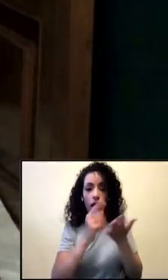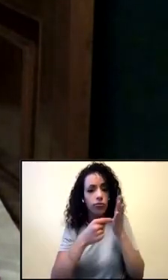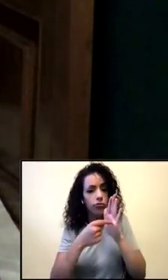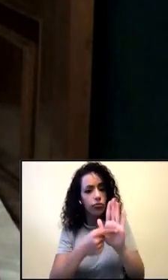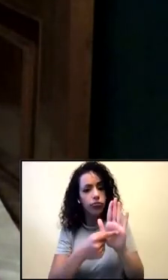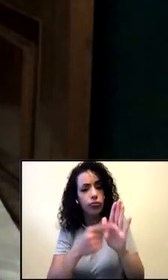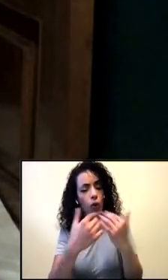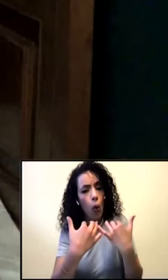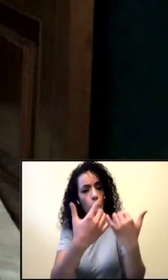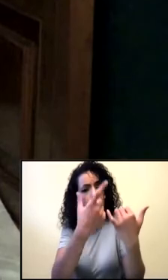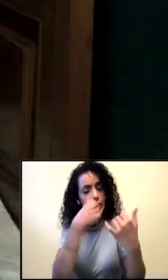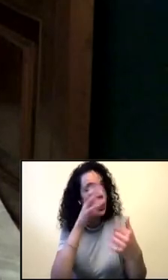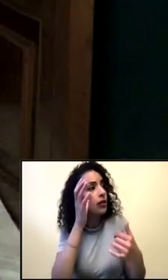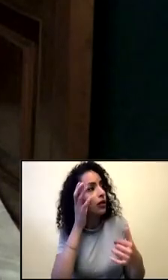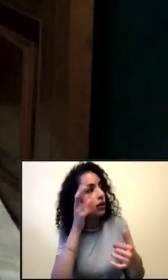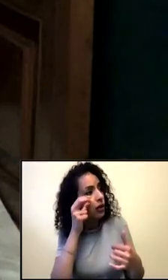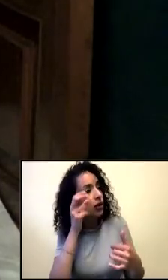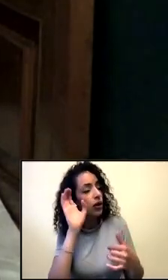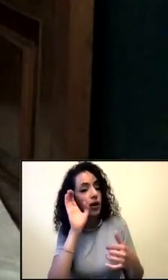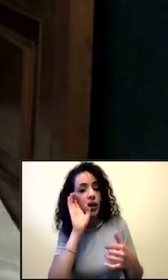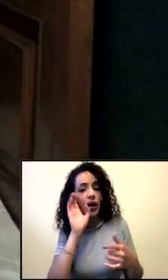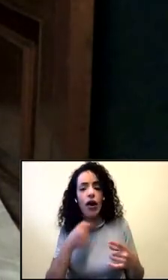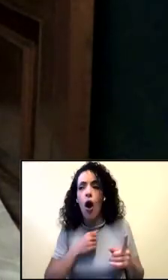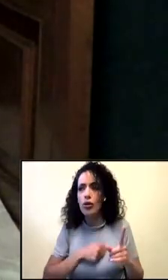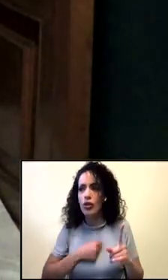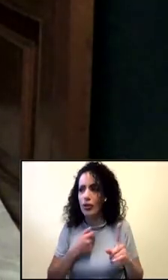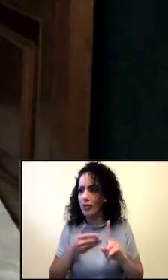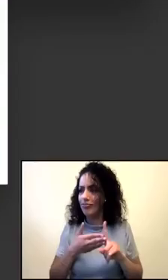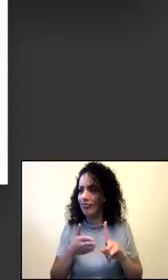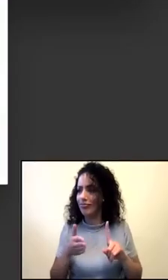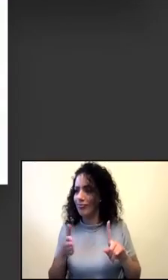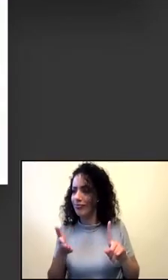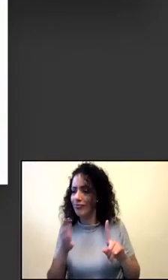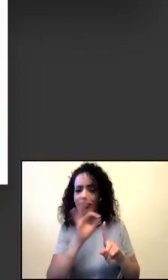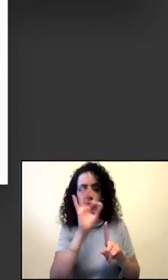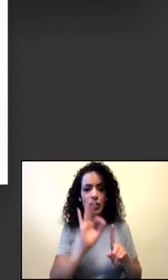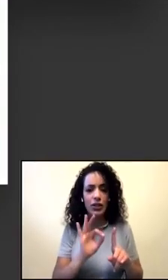I think I deviated quite a bit from the question actually. No not at all thank you